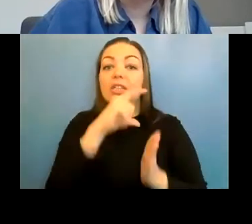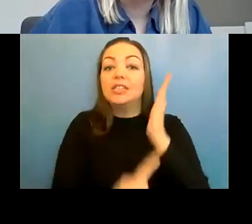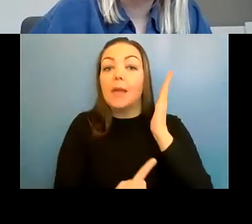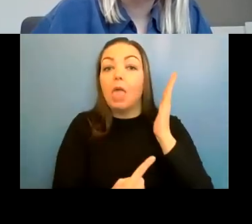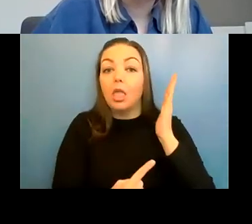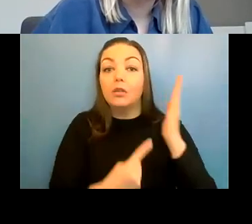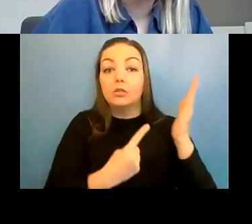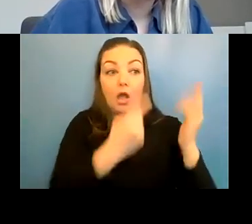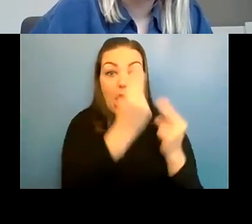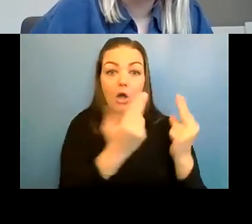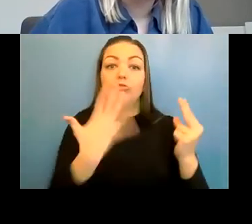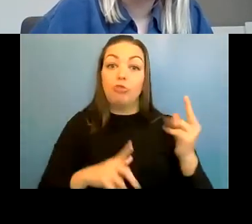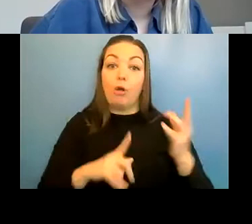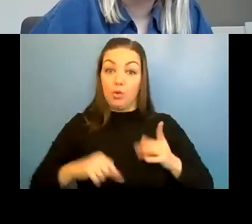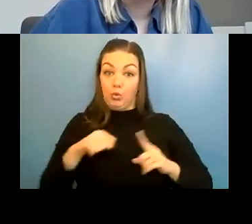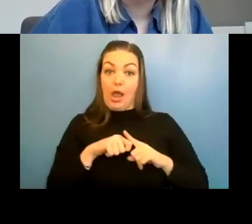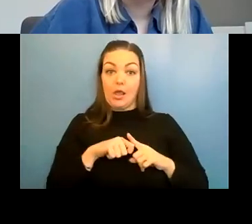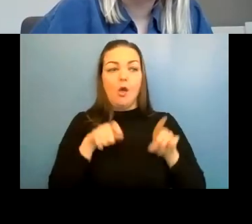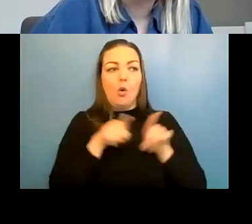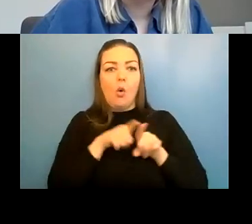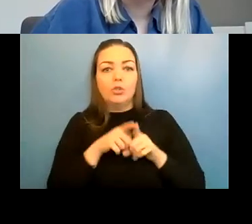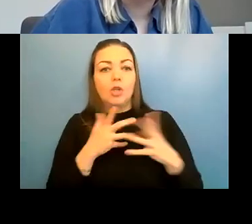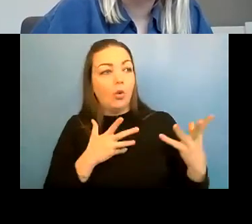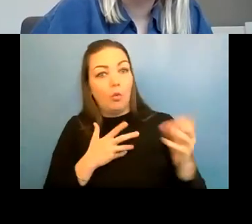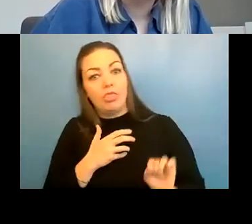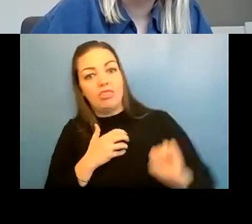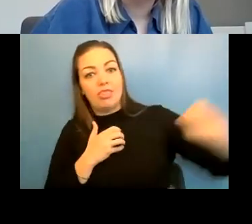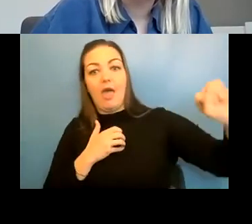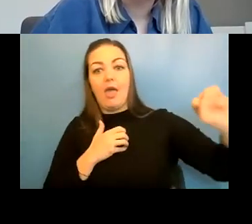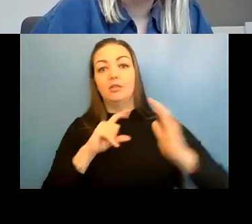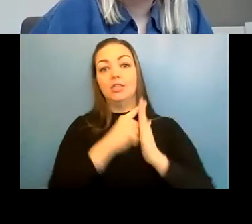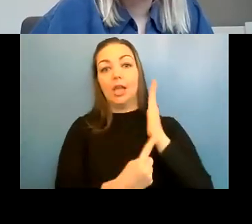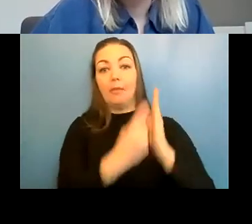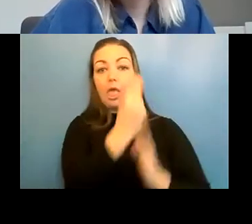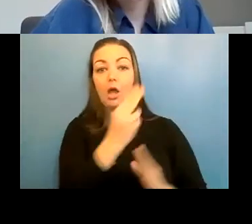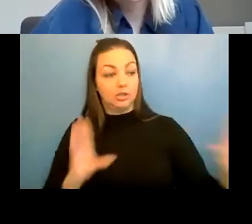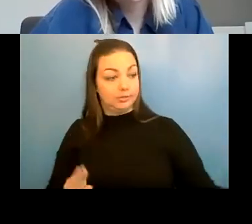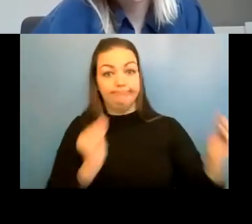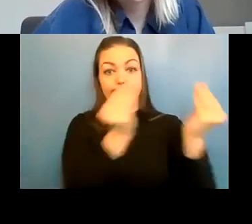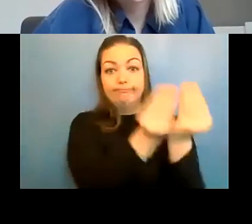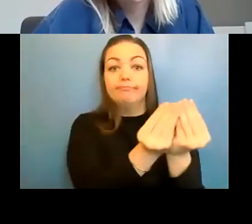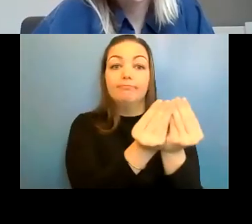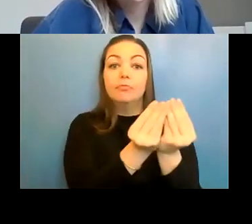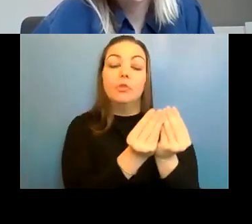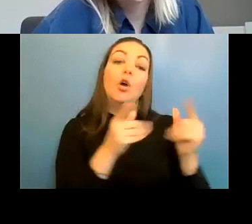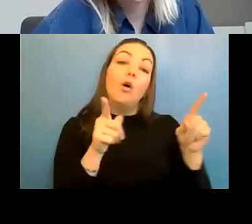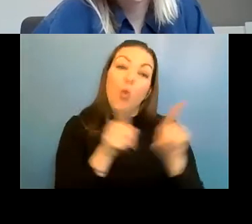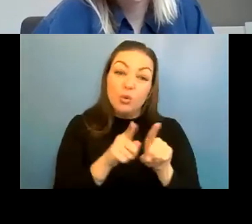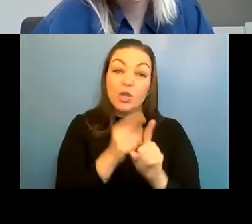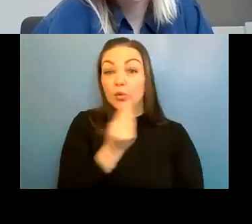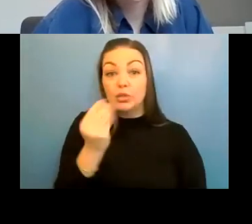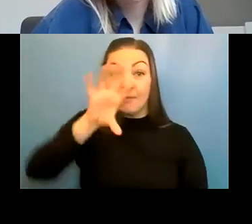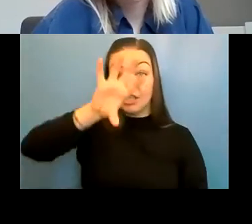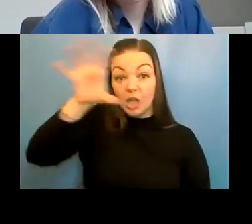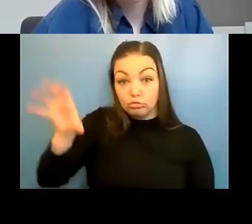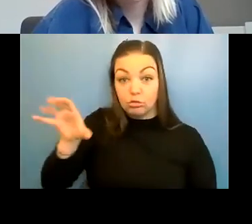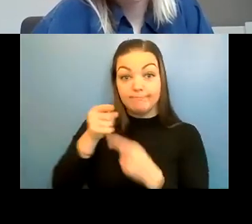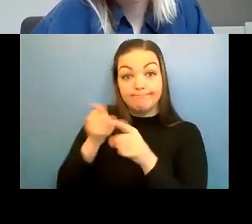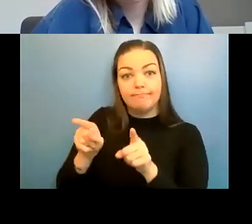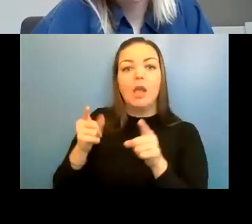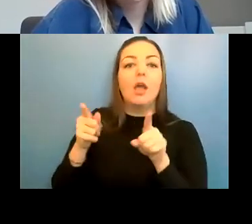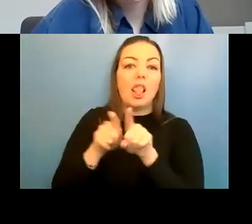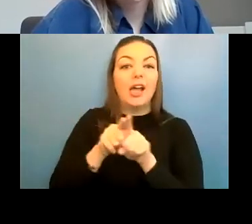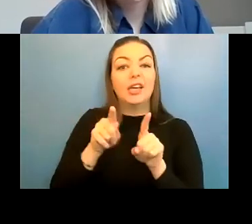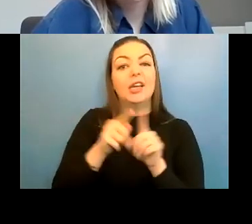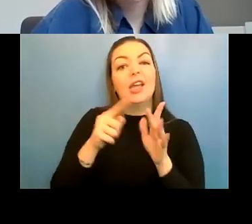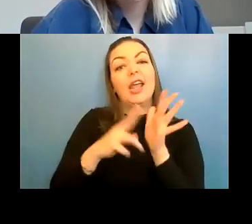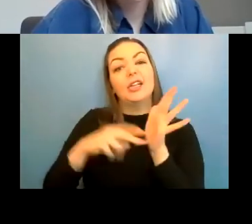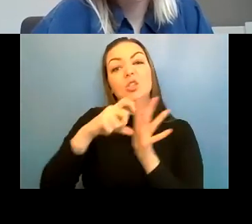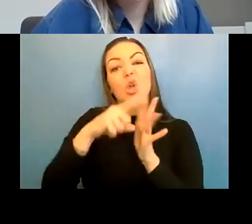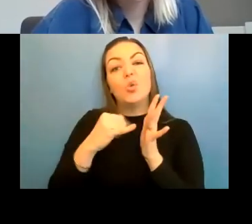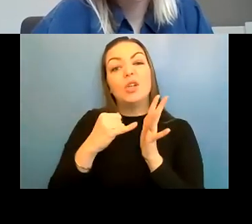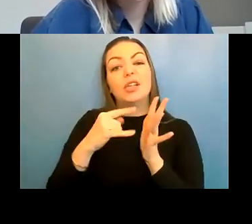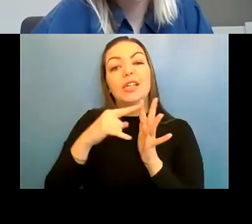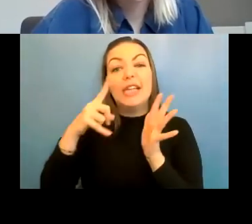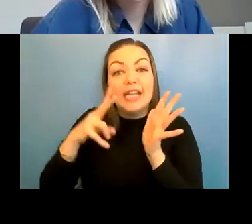often showcasing the work of disabled artists from the UK, and then bringing in local disabled artists as well, and then amplifying that out.